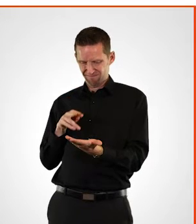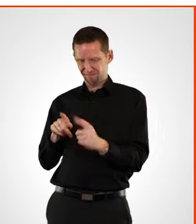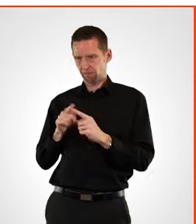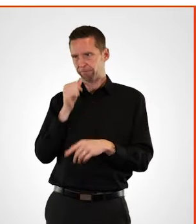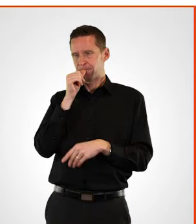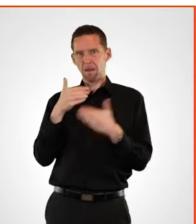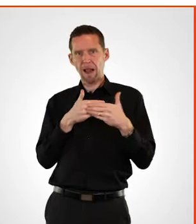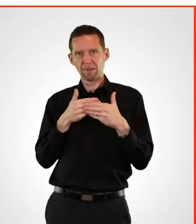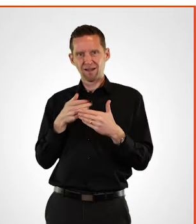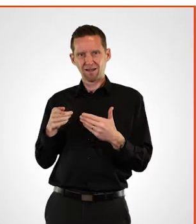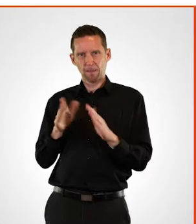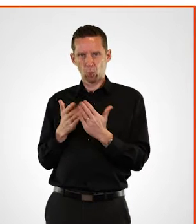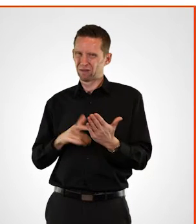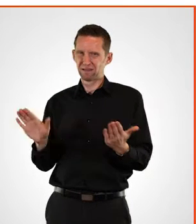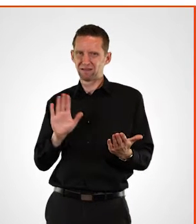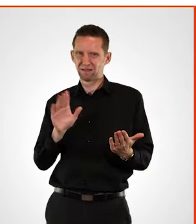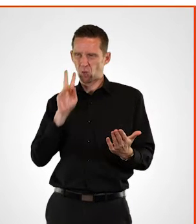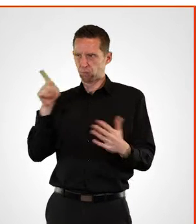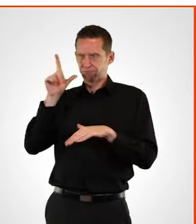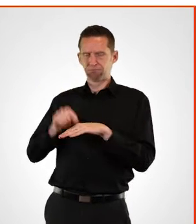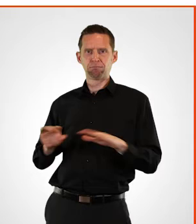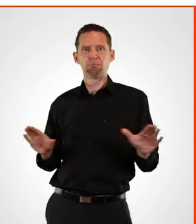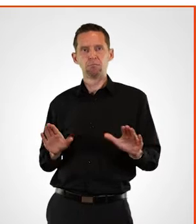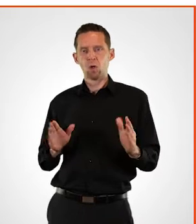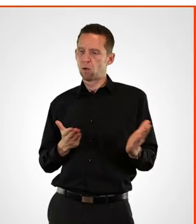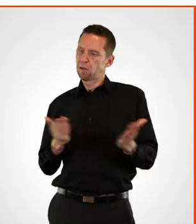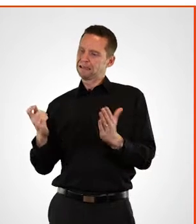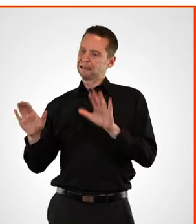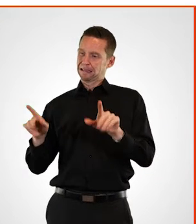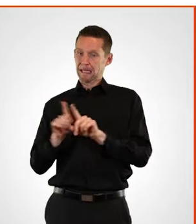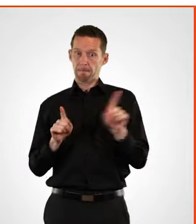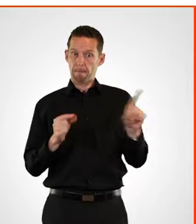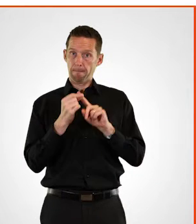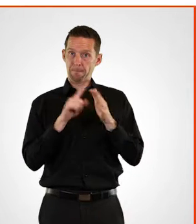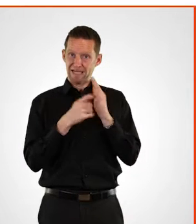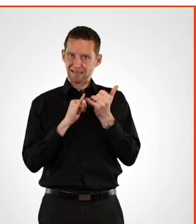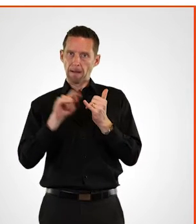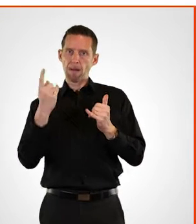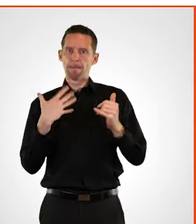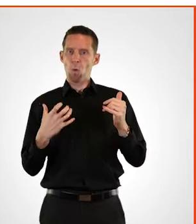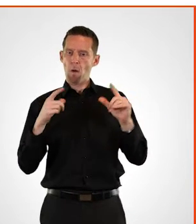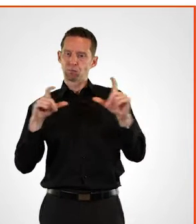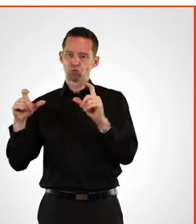We want it to look like a book that is very similar to the books that his or her peers are reading.